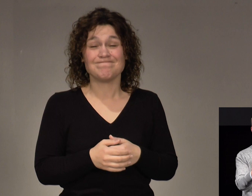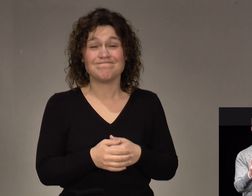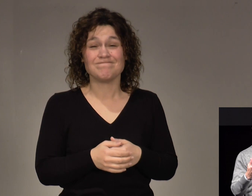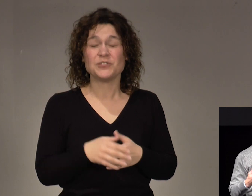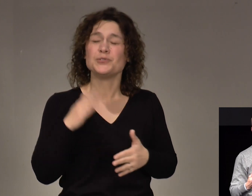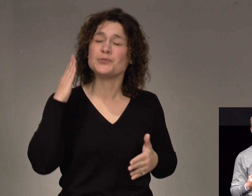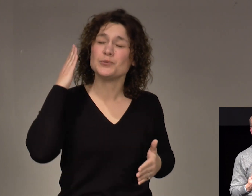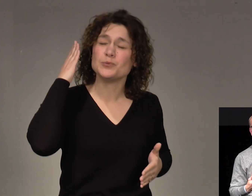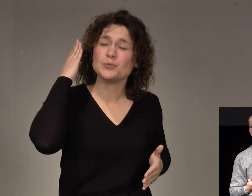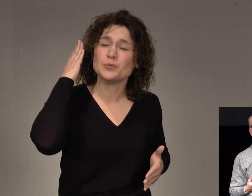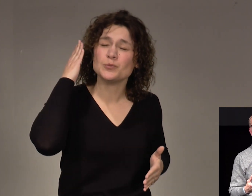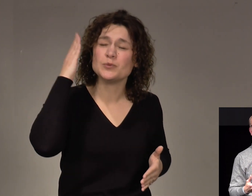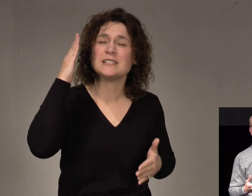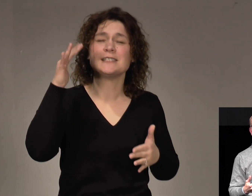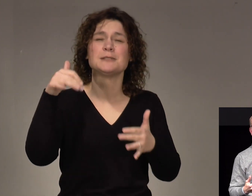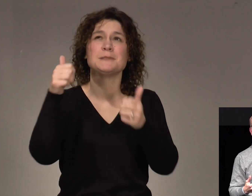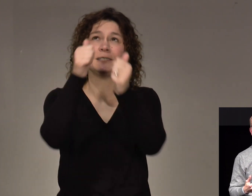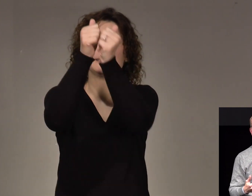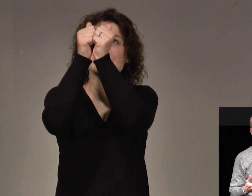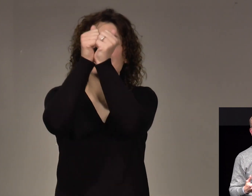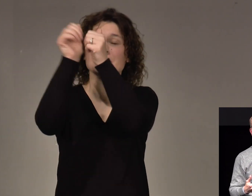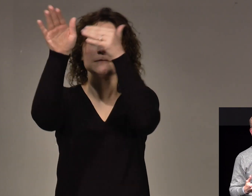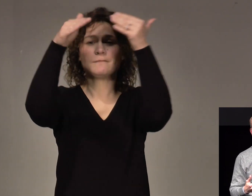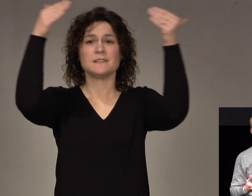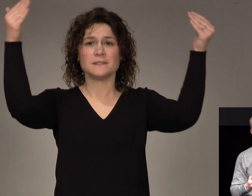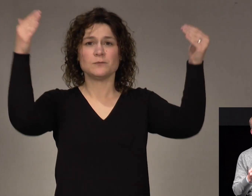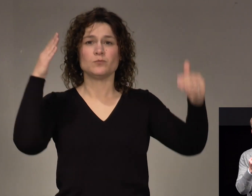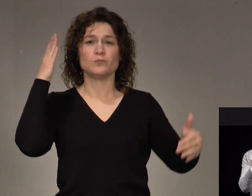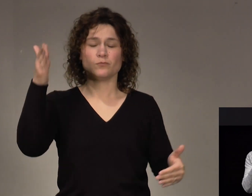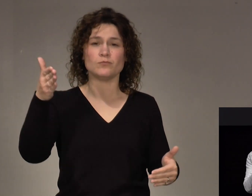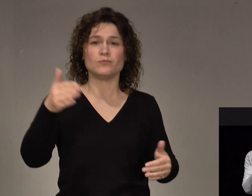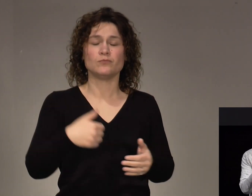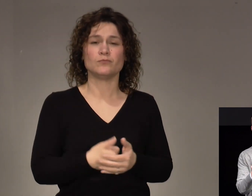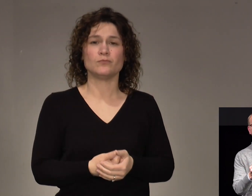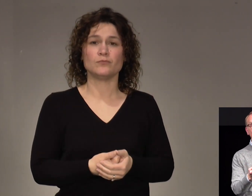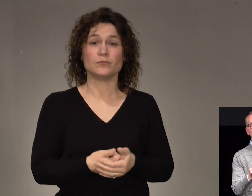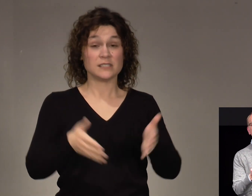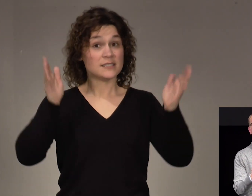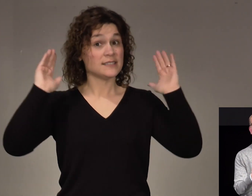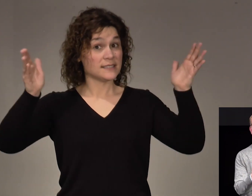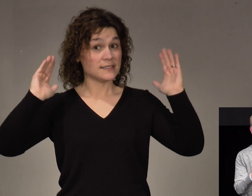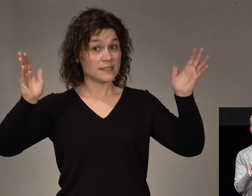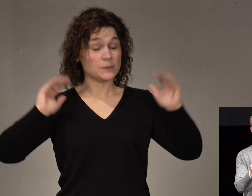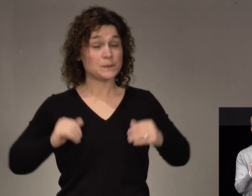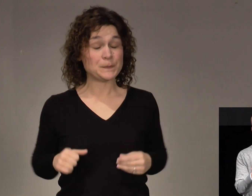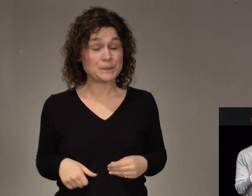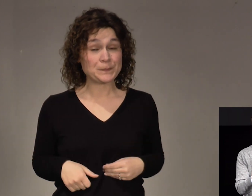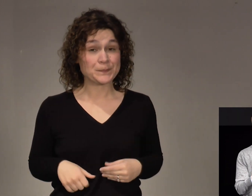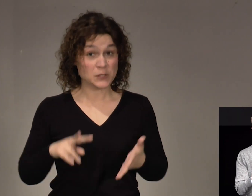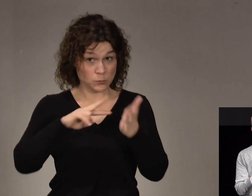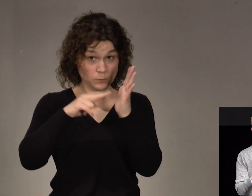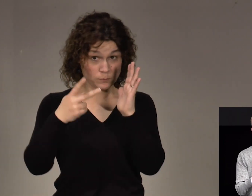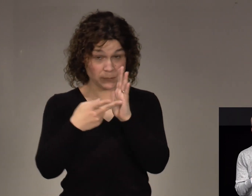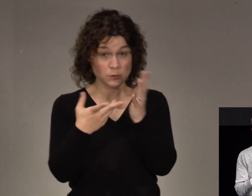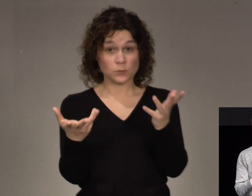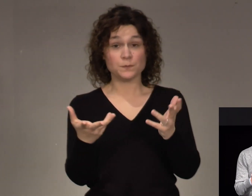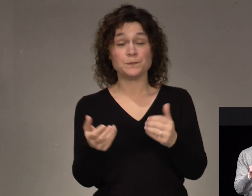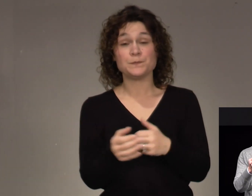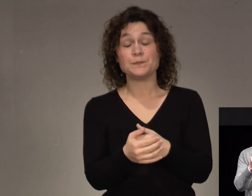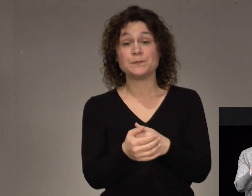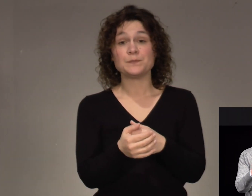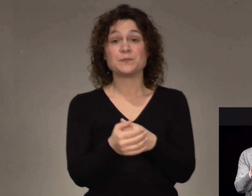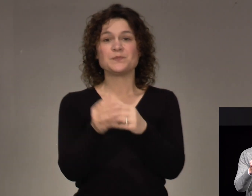You're gonna be with Me. And, listen to me. What that means is that Jesus is